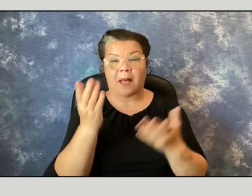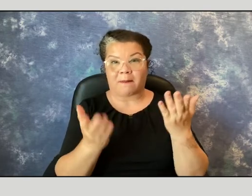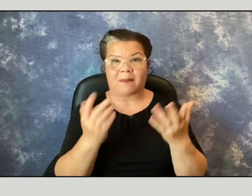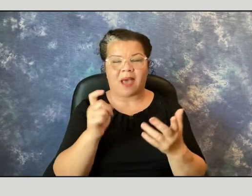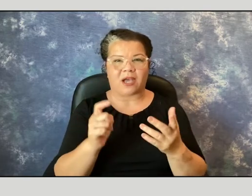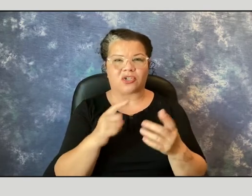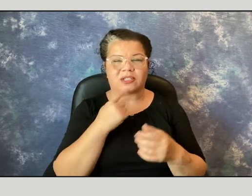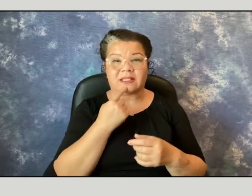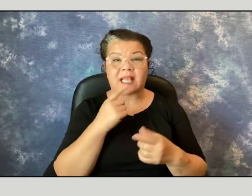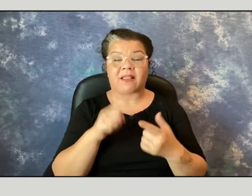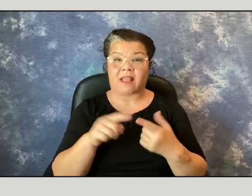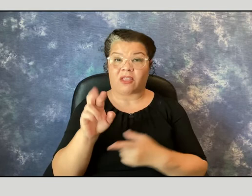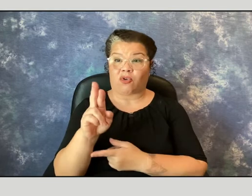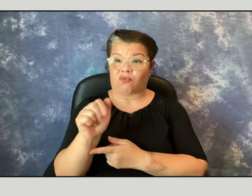but then there's the question of color.